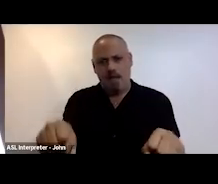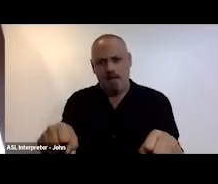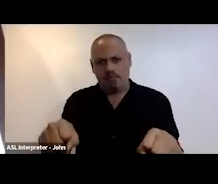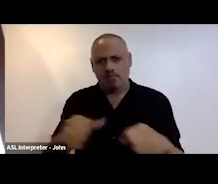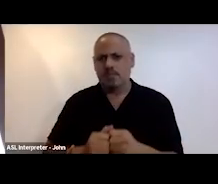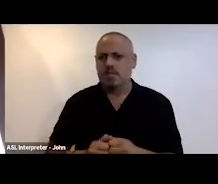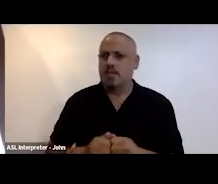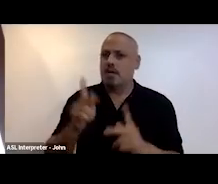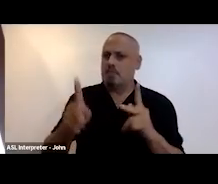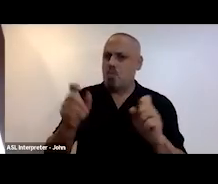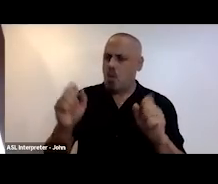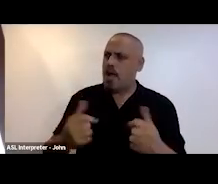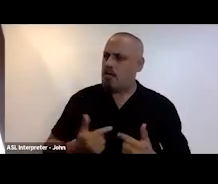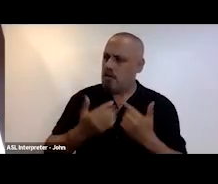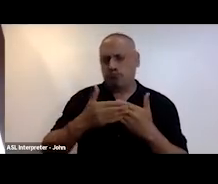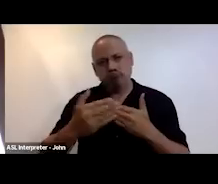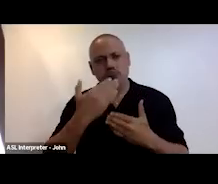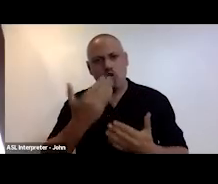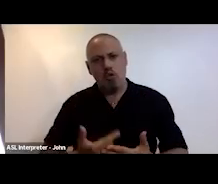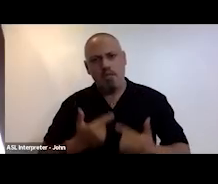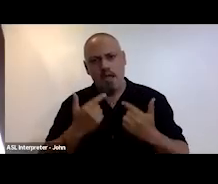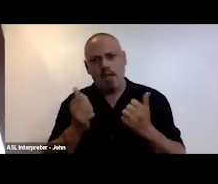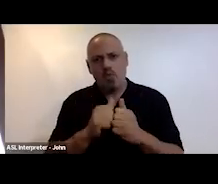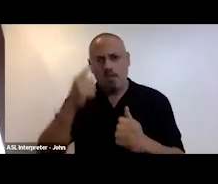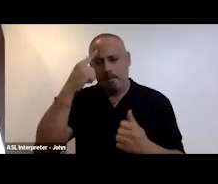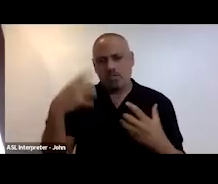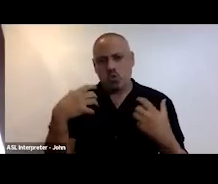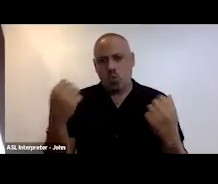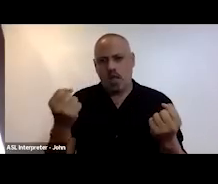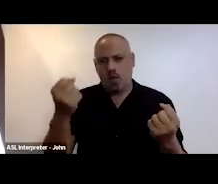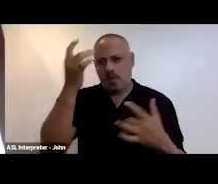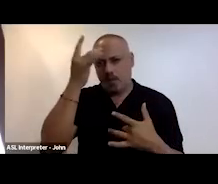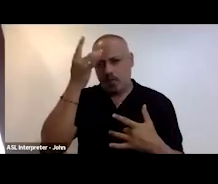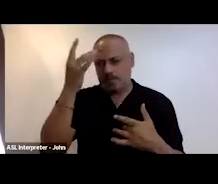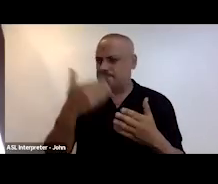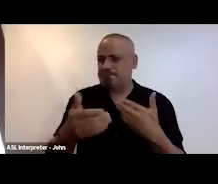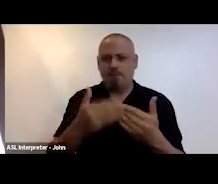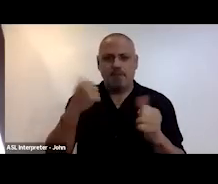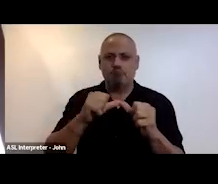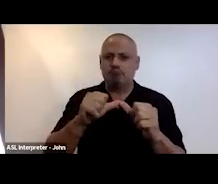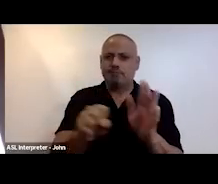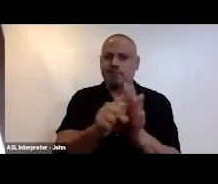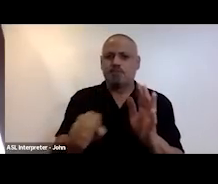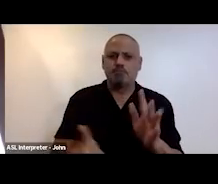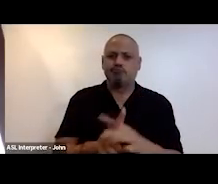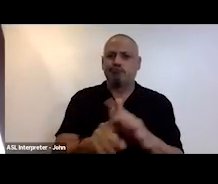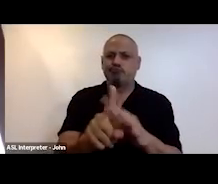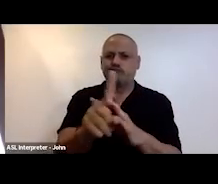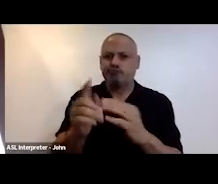and that people can live really good lives with their mental illness, even if they if they continue to have symptoms throughout the rest of their life.